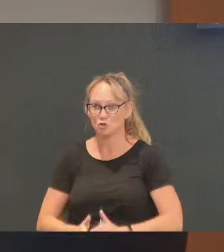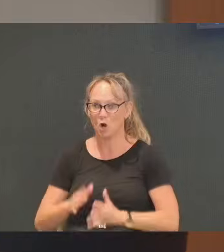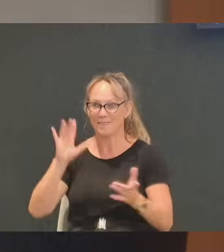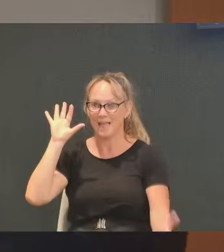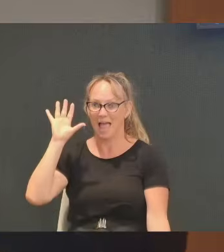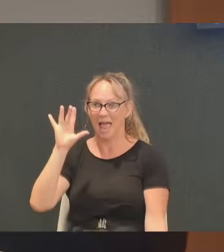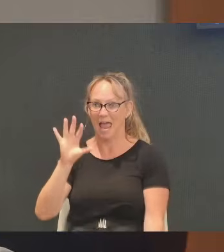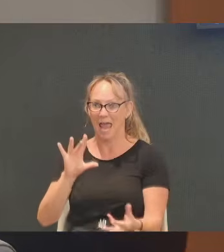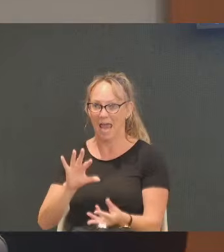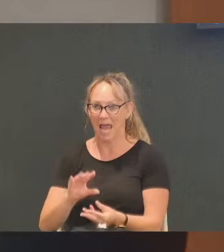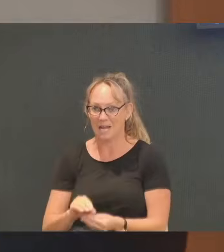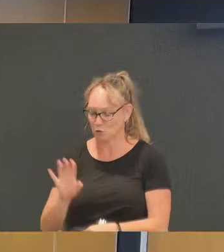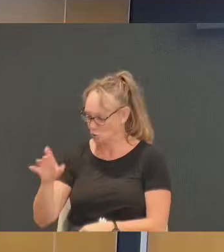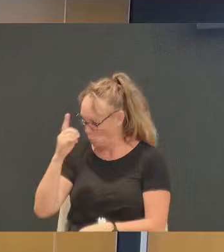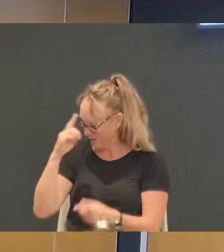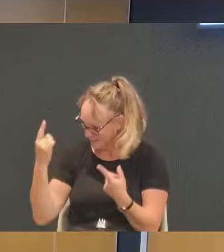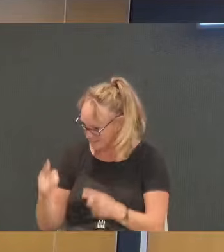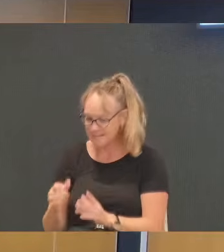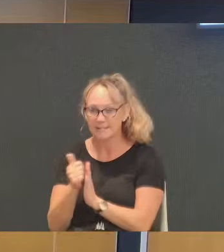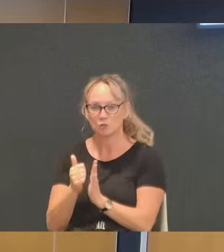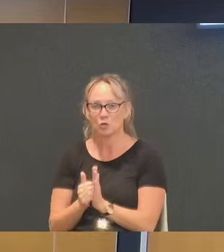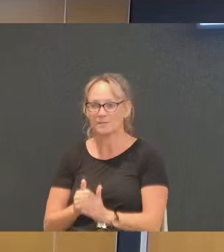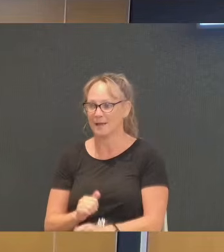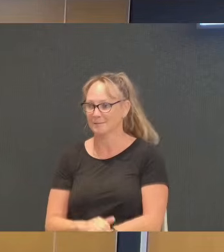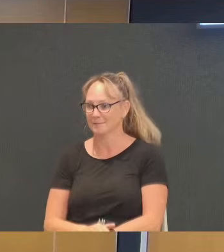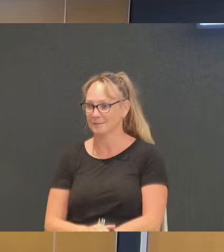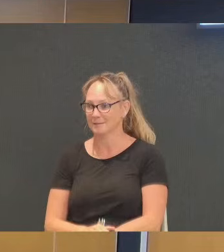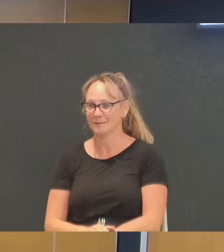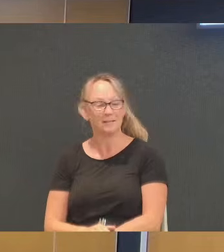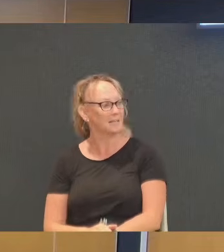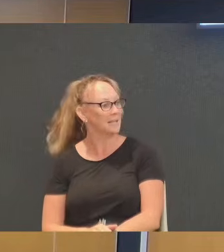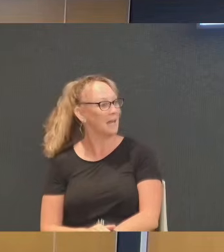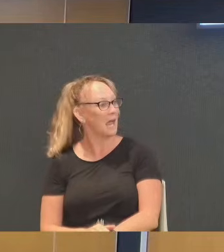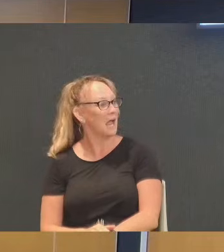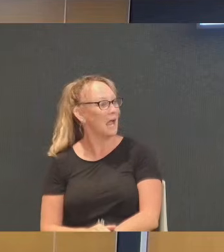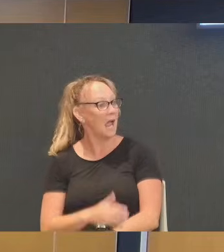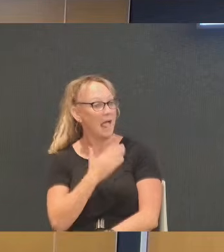Commissioners, happy to answer any questions. Okay. Thank you. I'll open it up for any questions